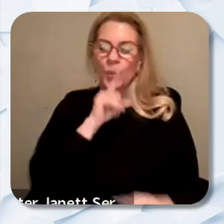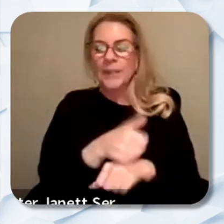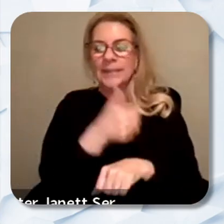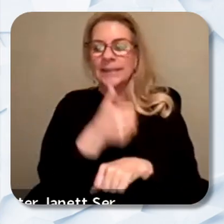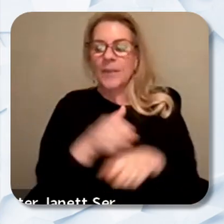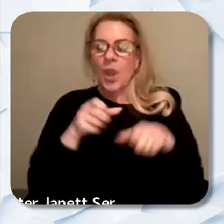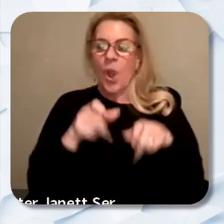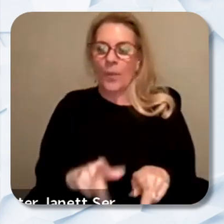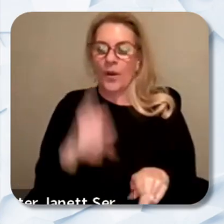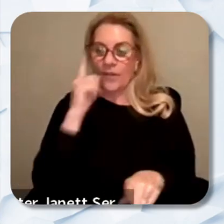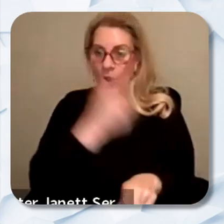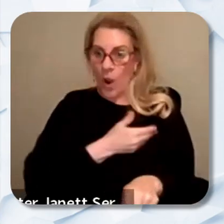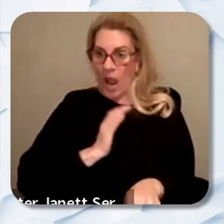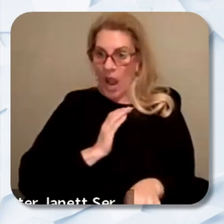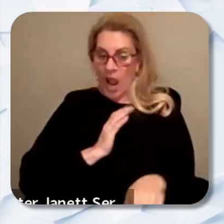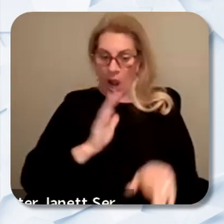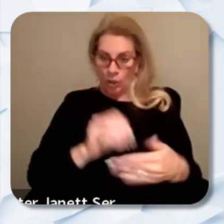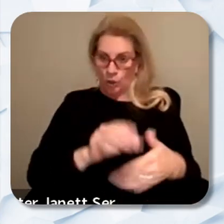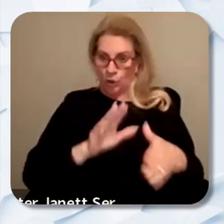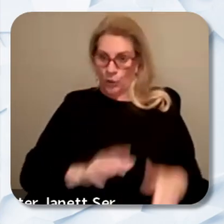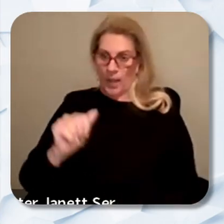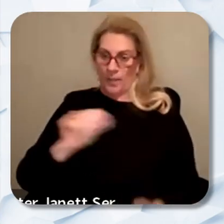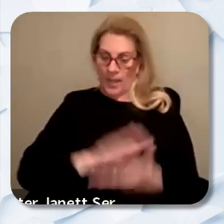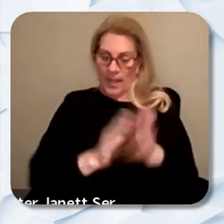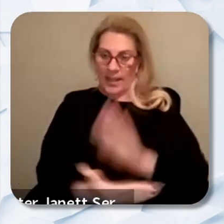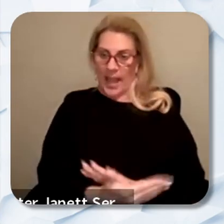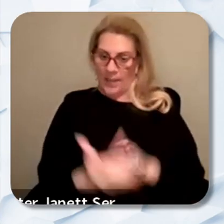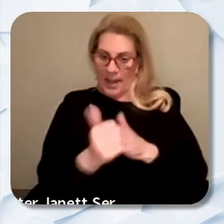for our students to become autonomous right? We want them to be little leaders in their learning